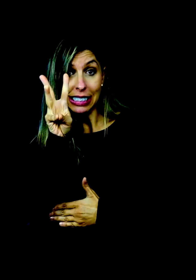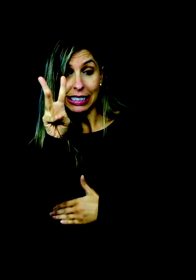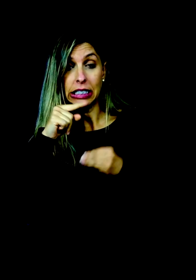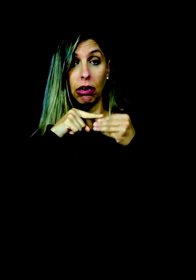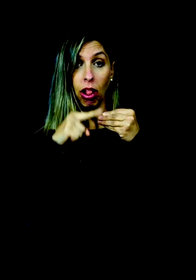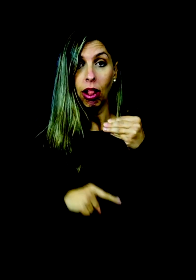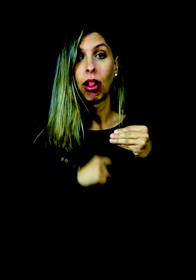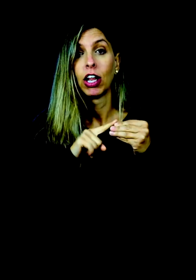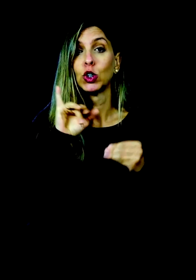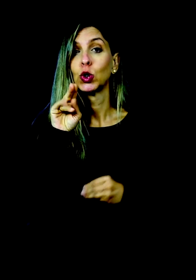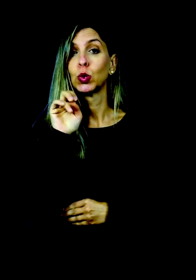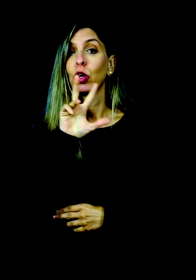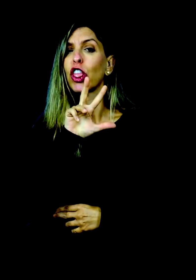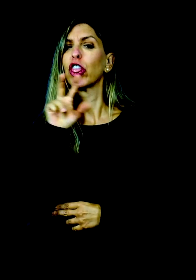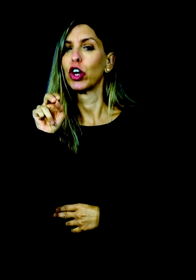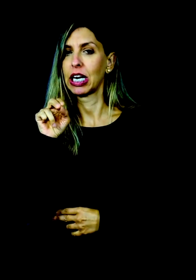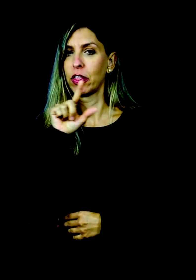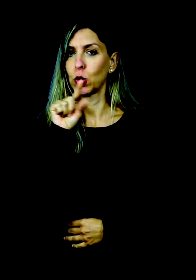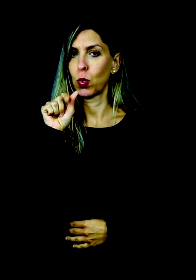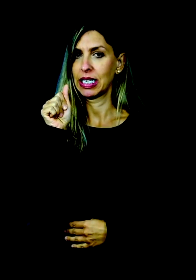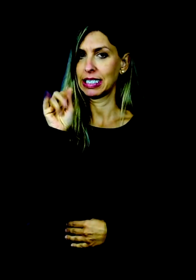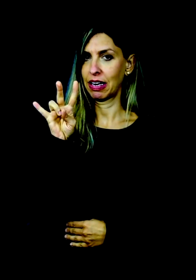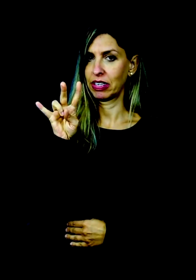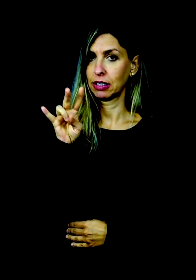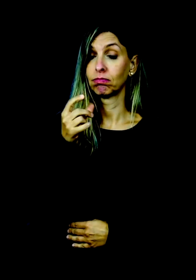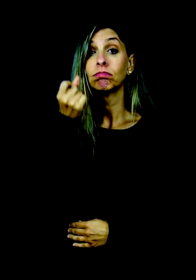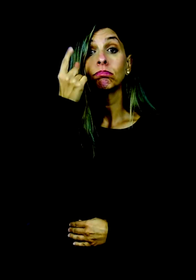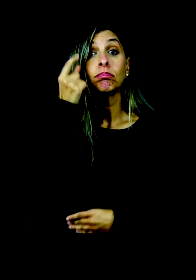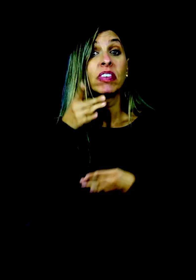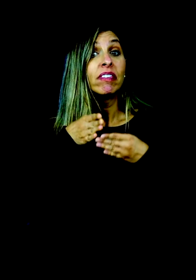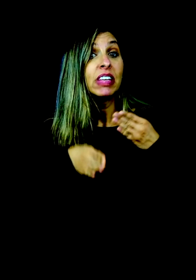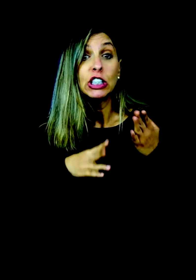years of age or left early intervention